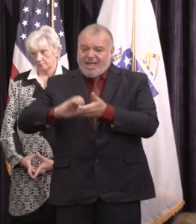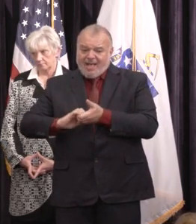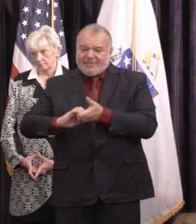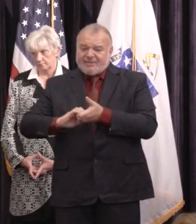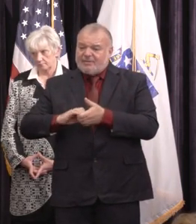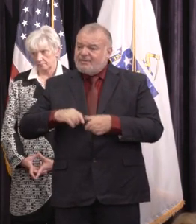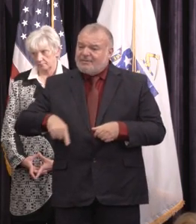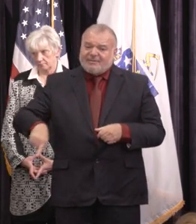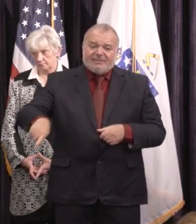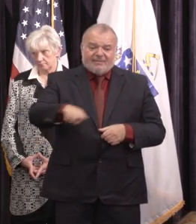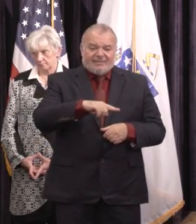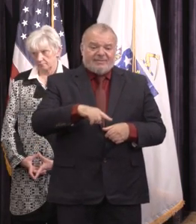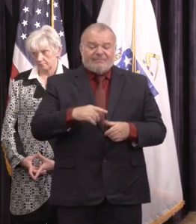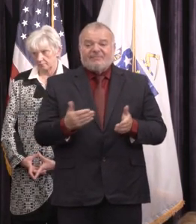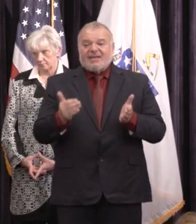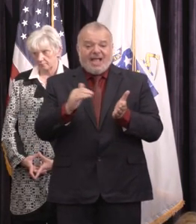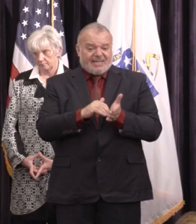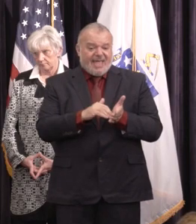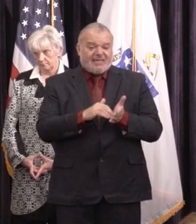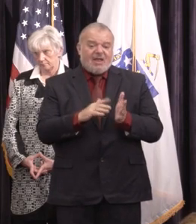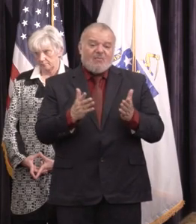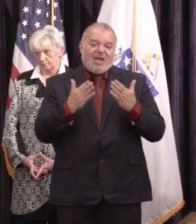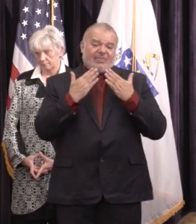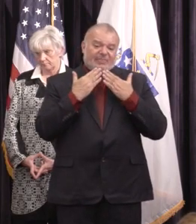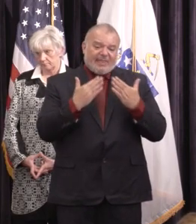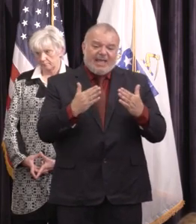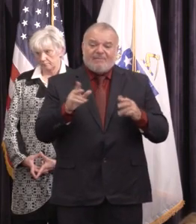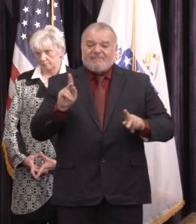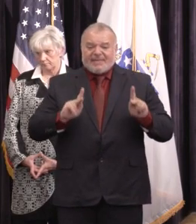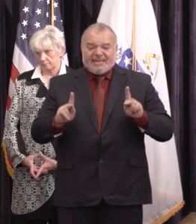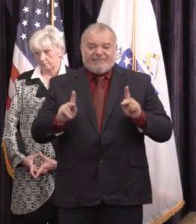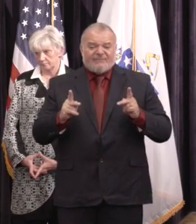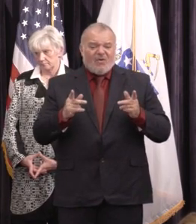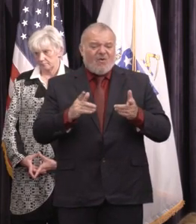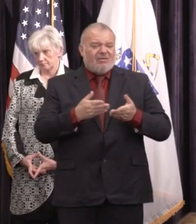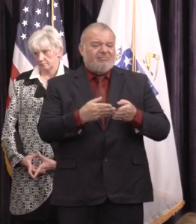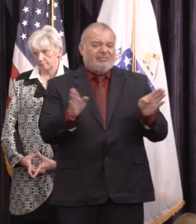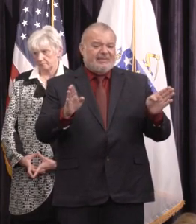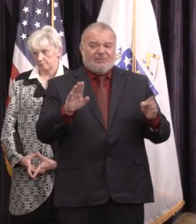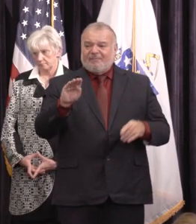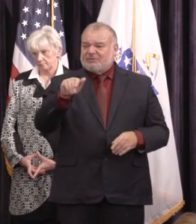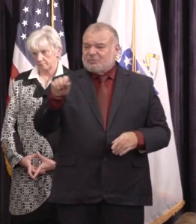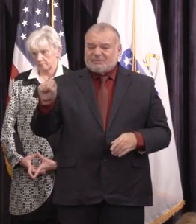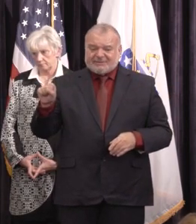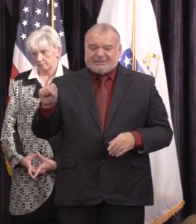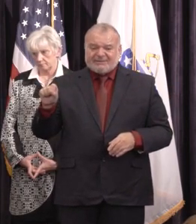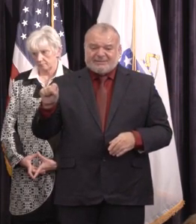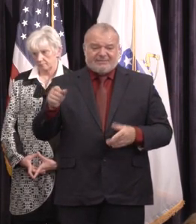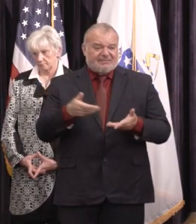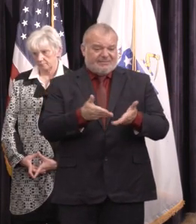want to thank people across Massachusetts for the ways in which people across the State have stepped